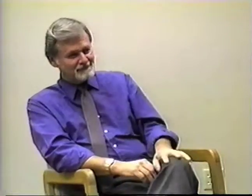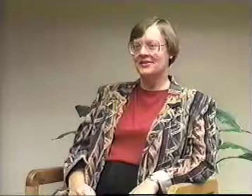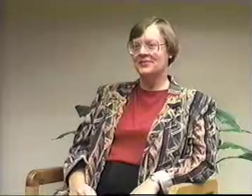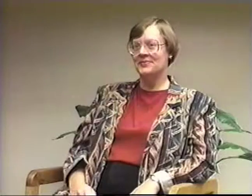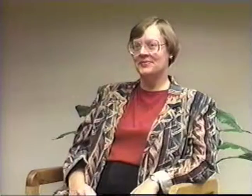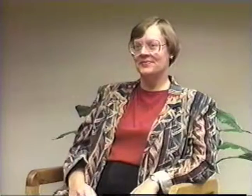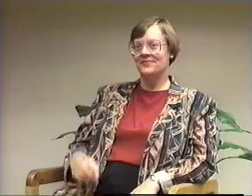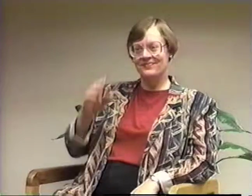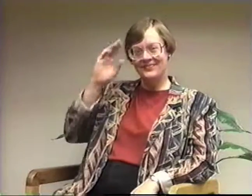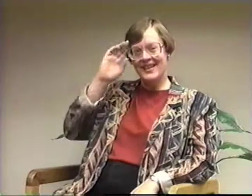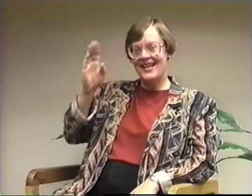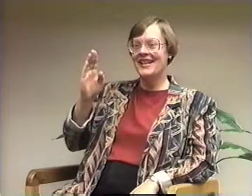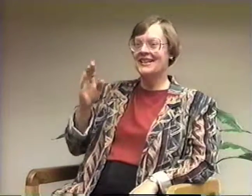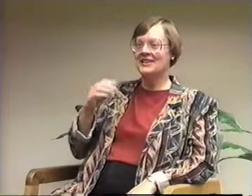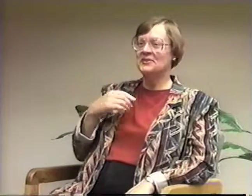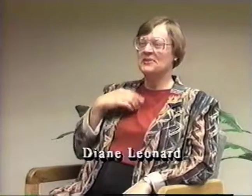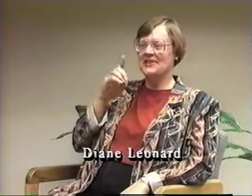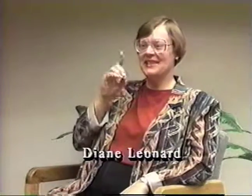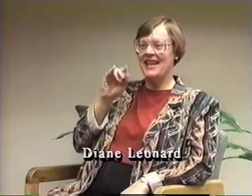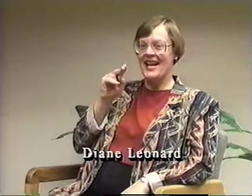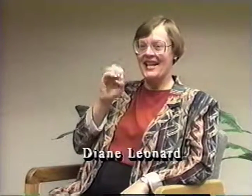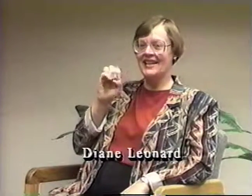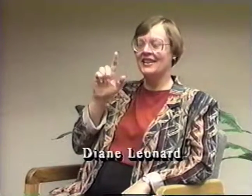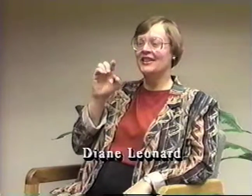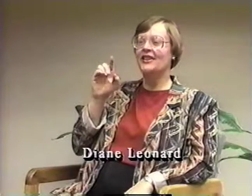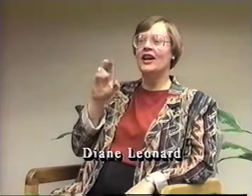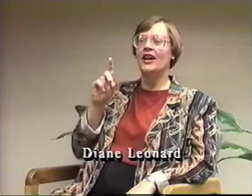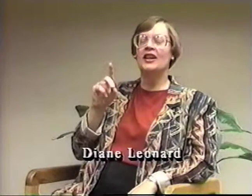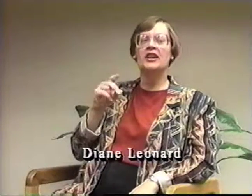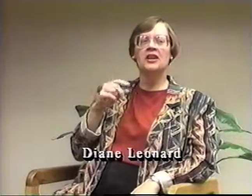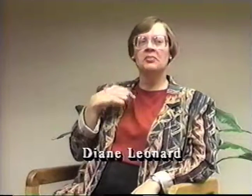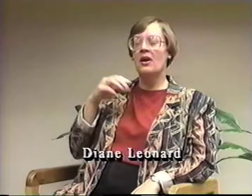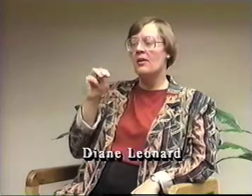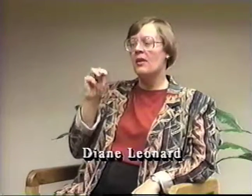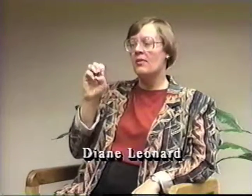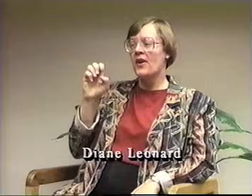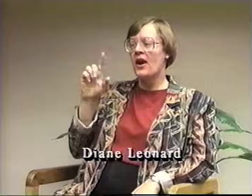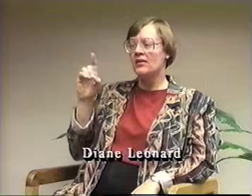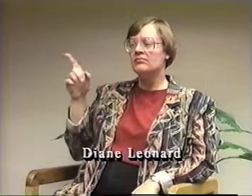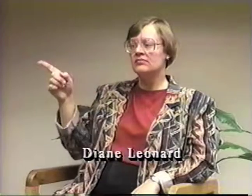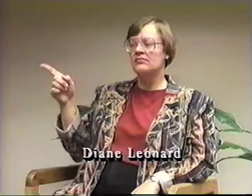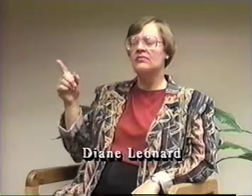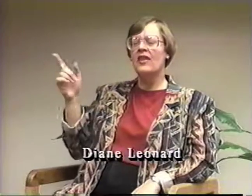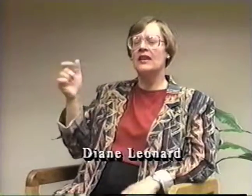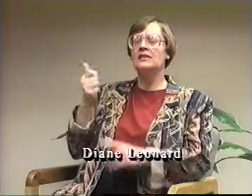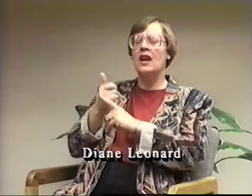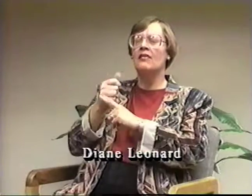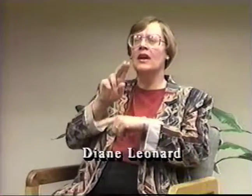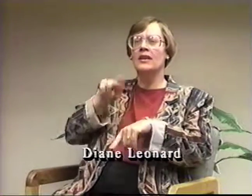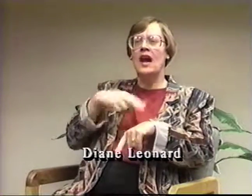Hi. I'm Diane Leonard.